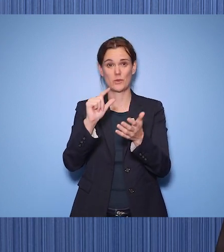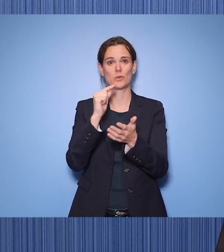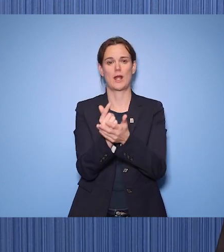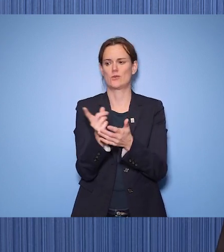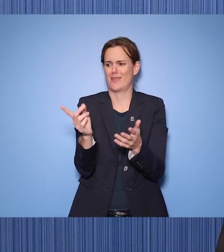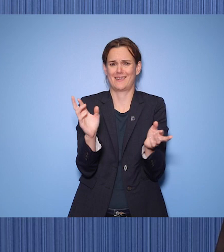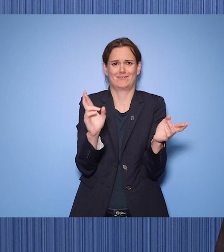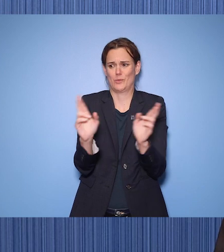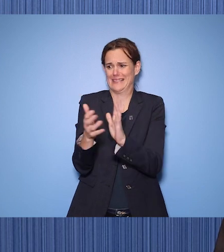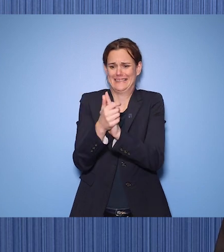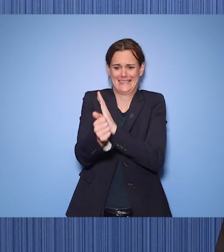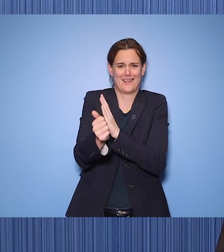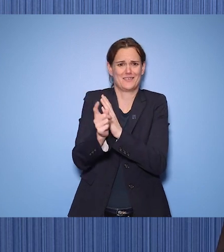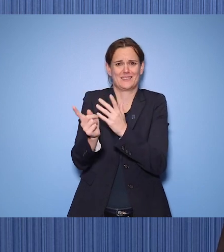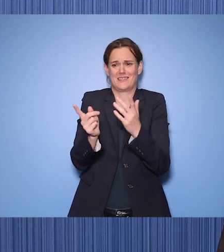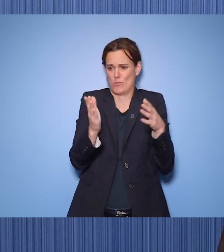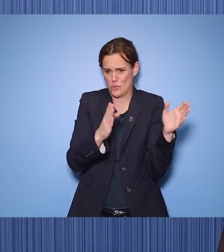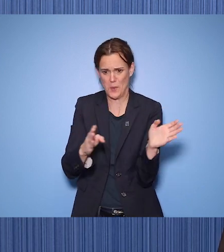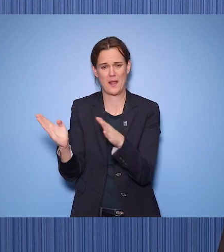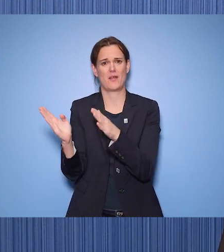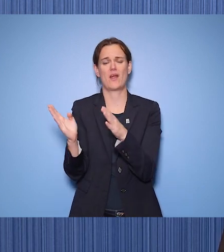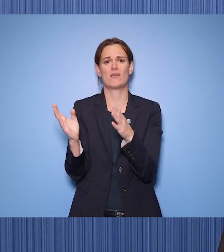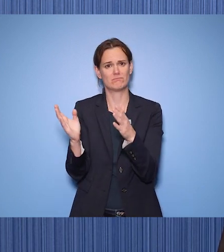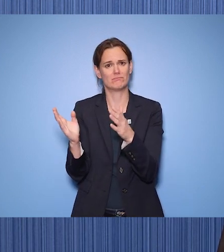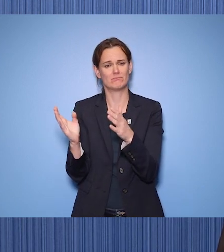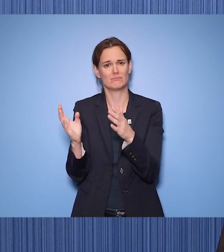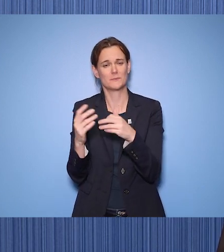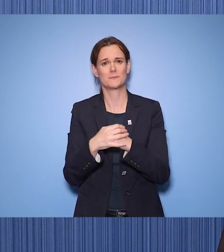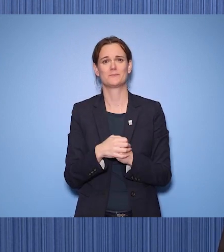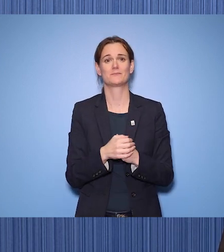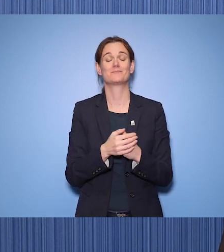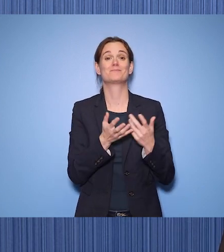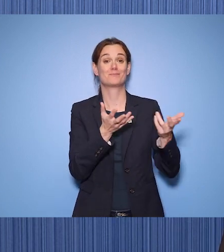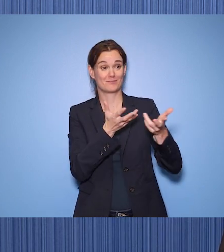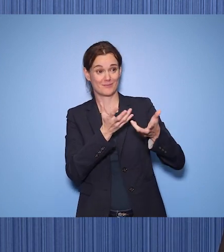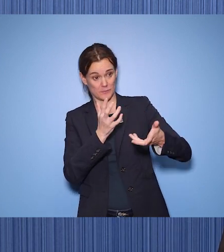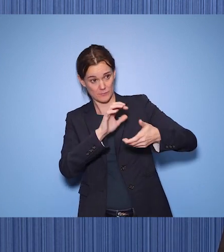they need prepared for the jobs that they will have in the future. Together with NSCC,